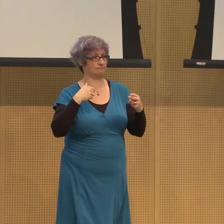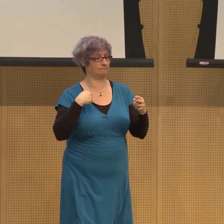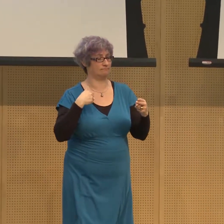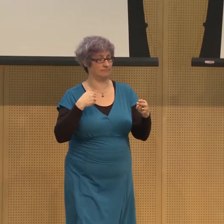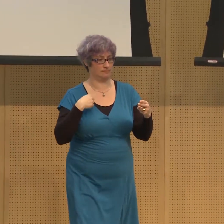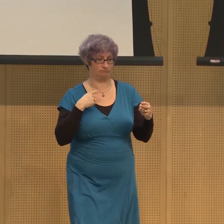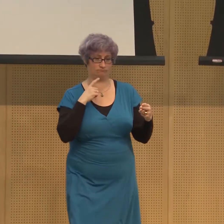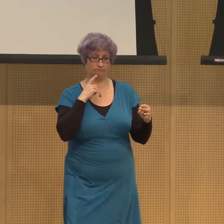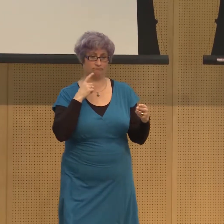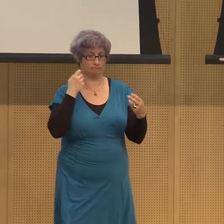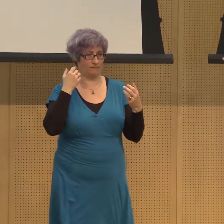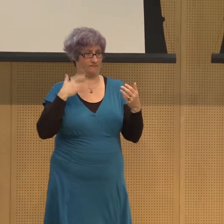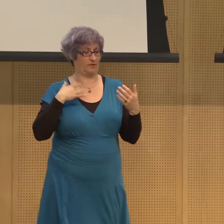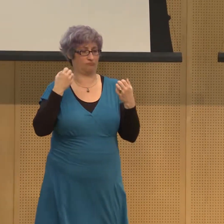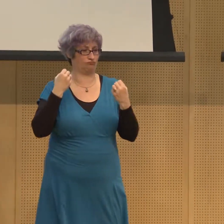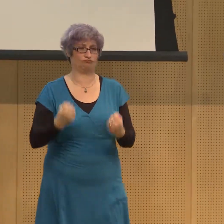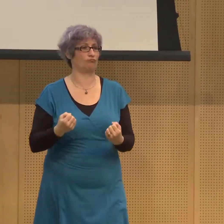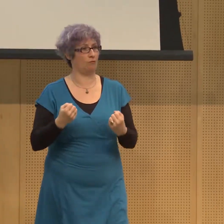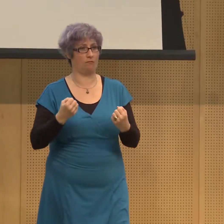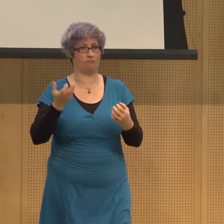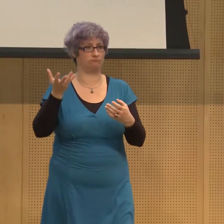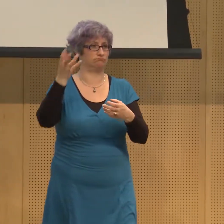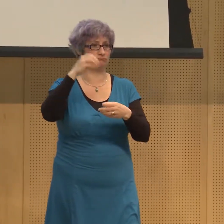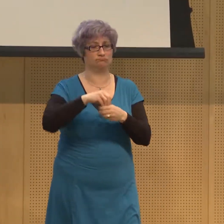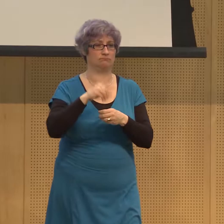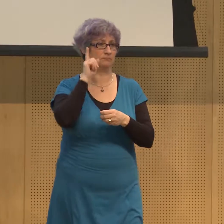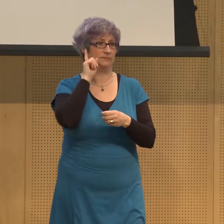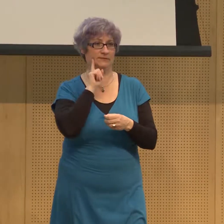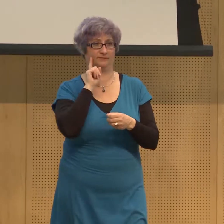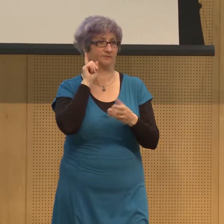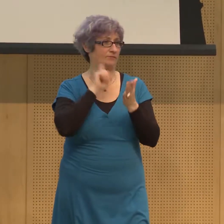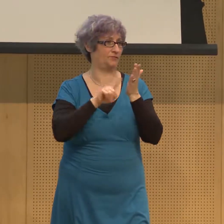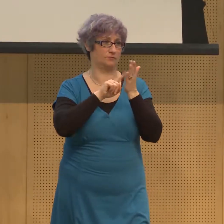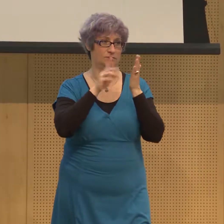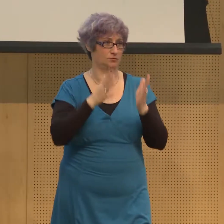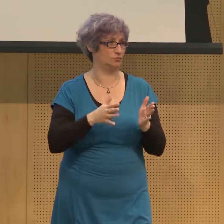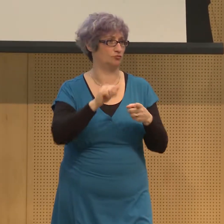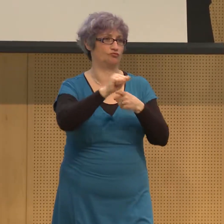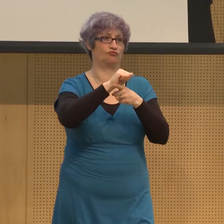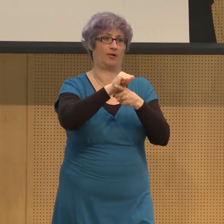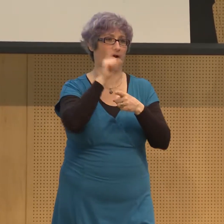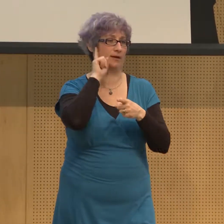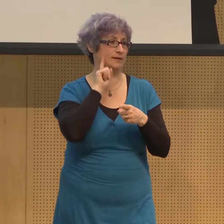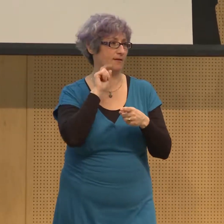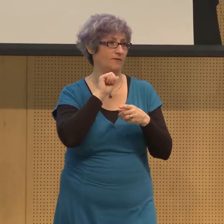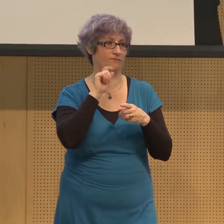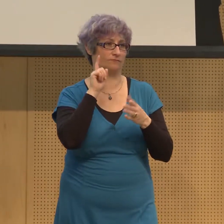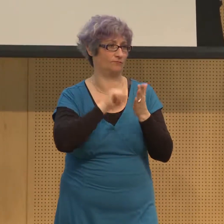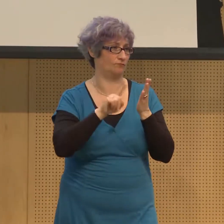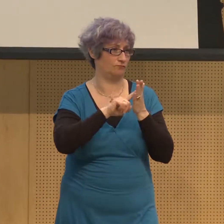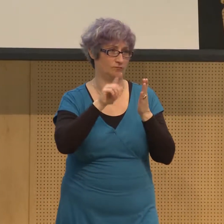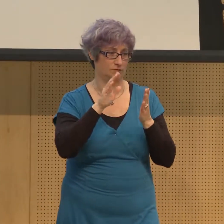and like I said before, I'm very particular